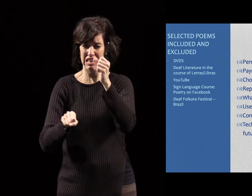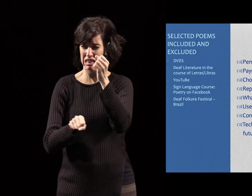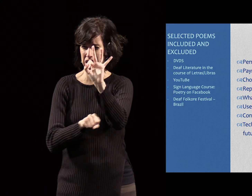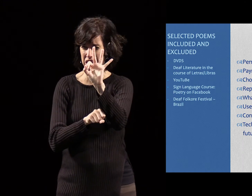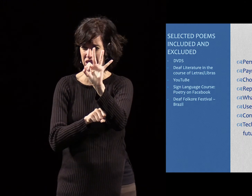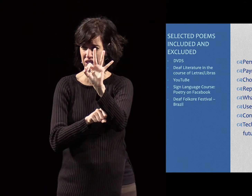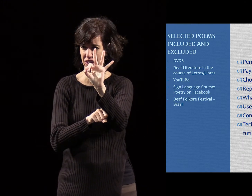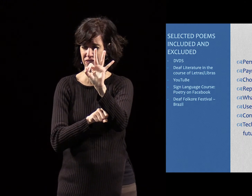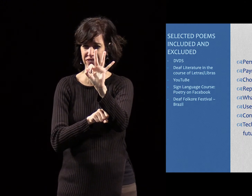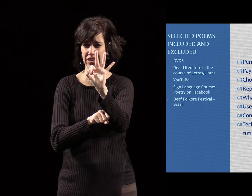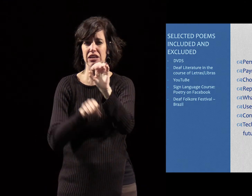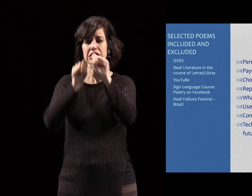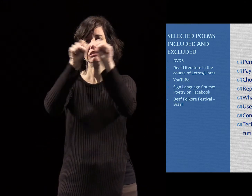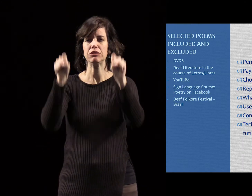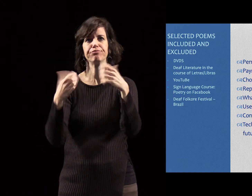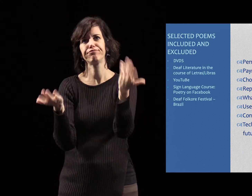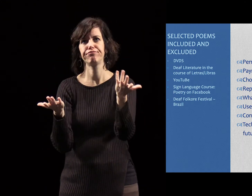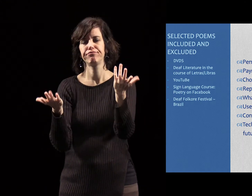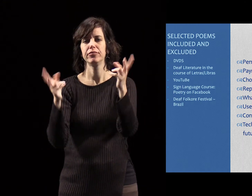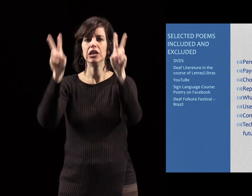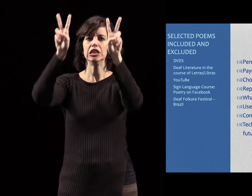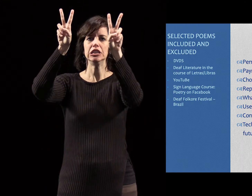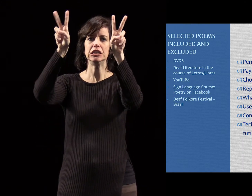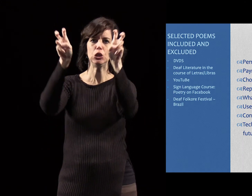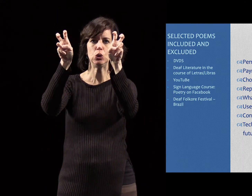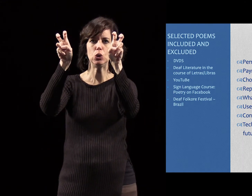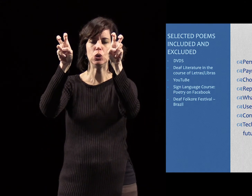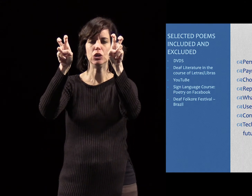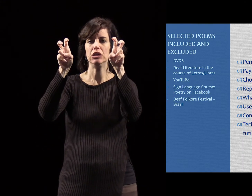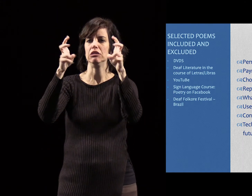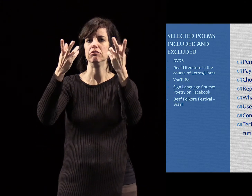Now, I asked for the importance of the title itself.